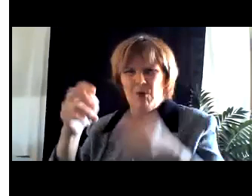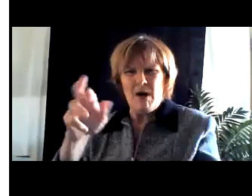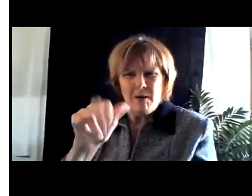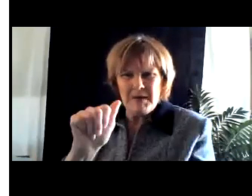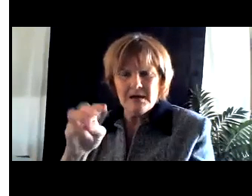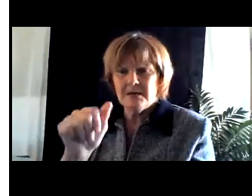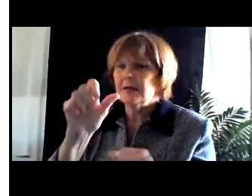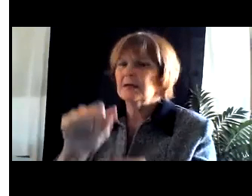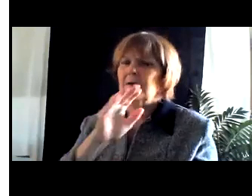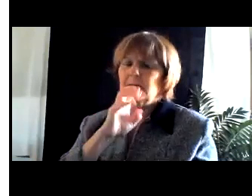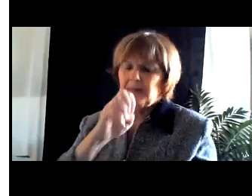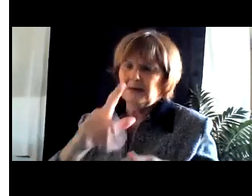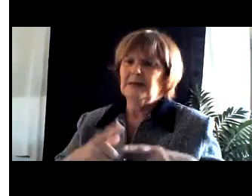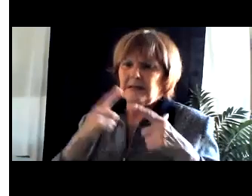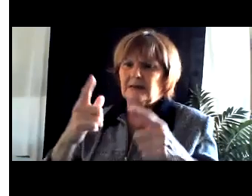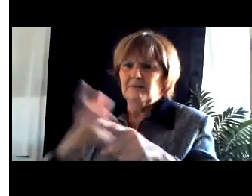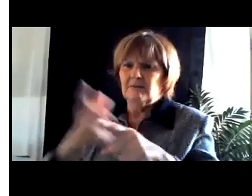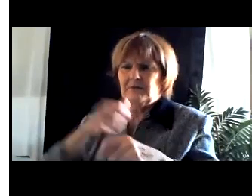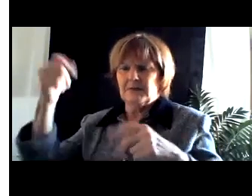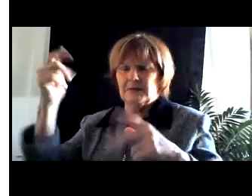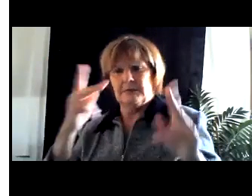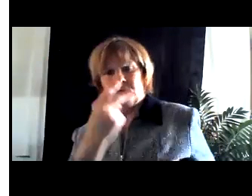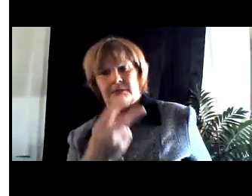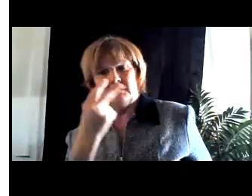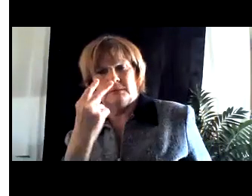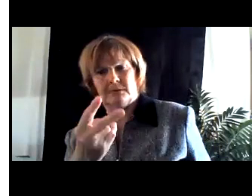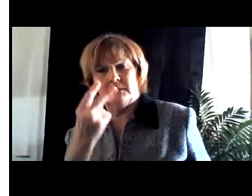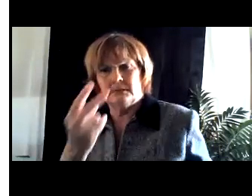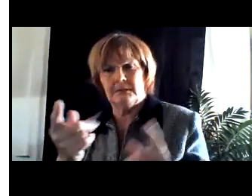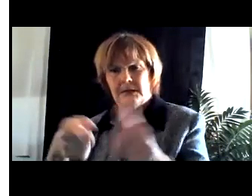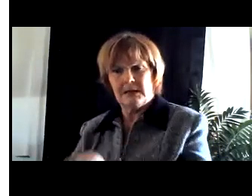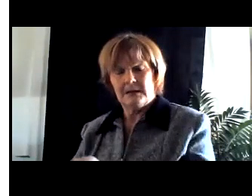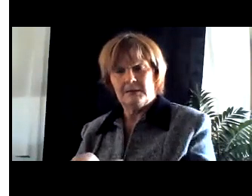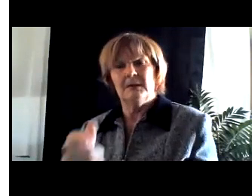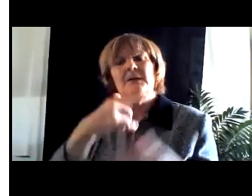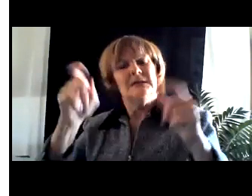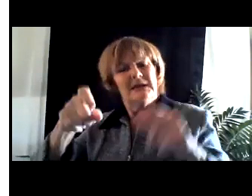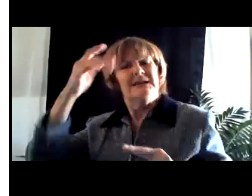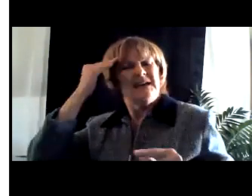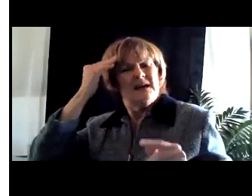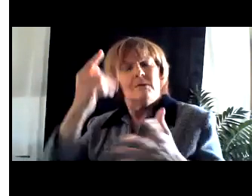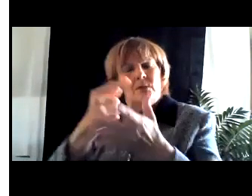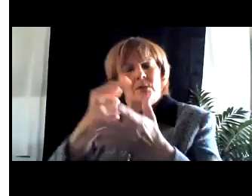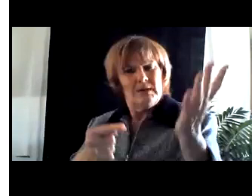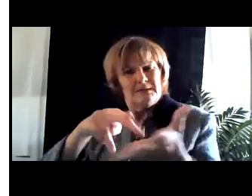So we wanna just be aware of what that means and how all of those things can be connected.